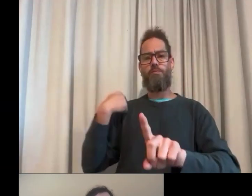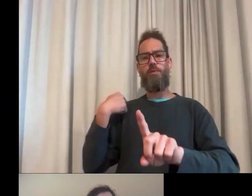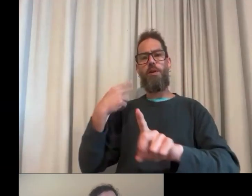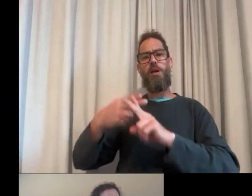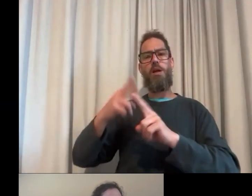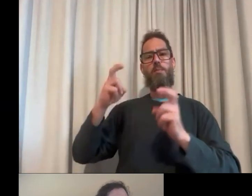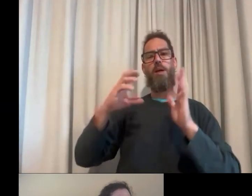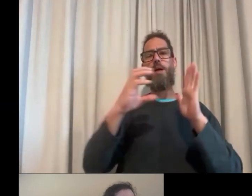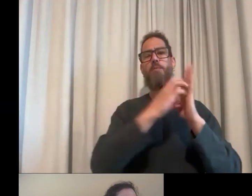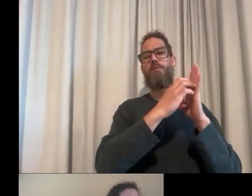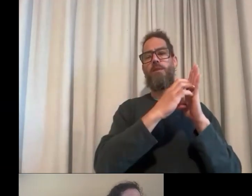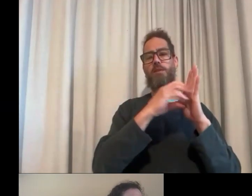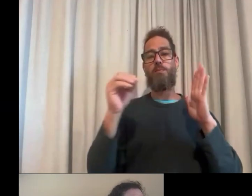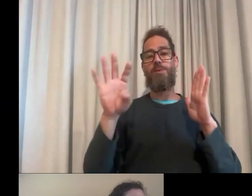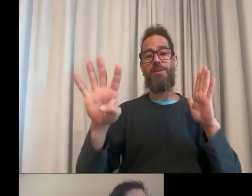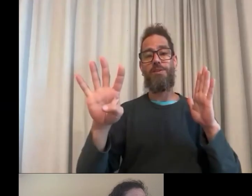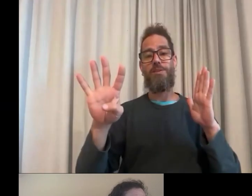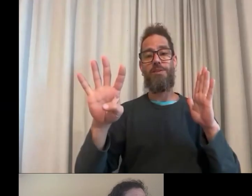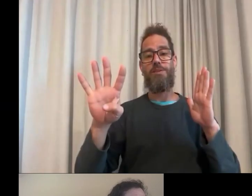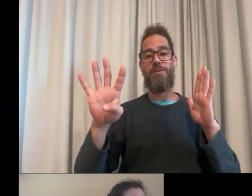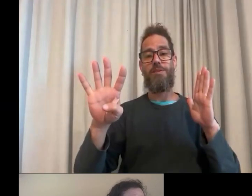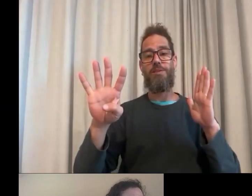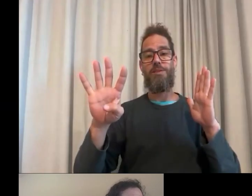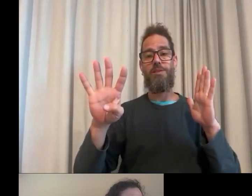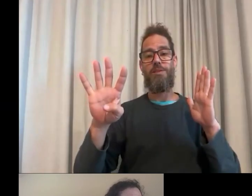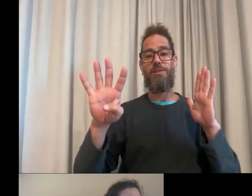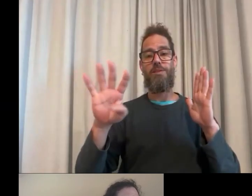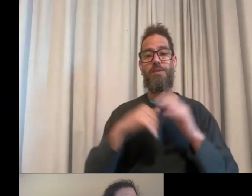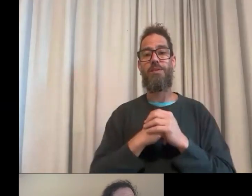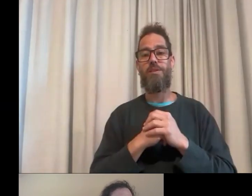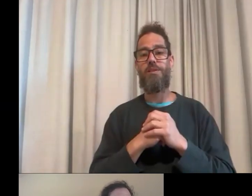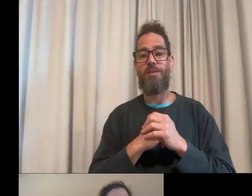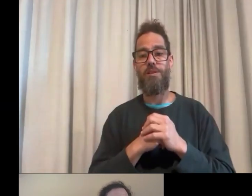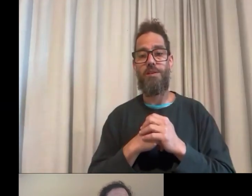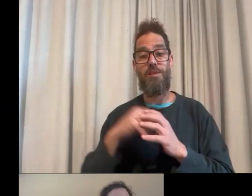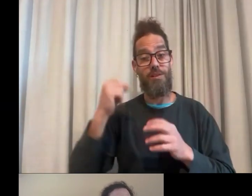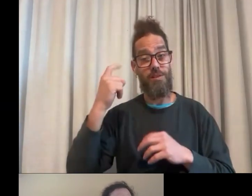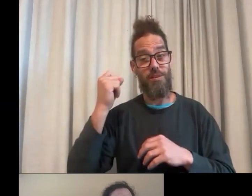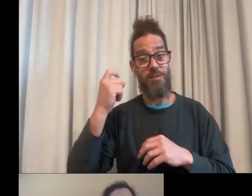because there's this great feature in EN 301 549 that